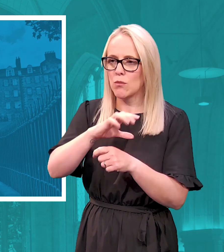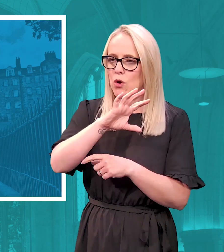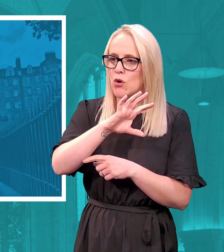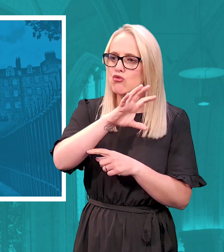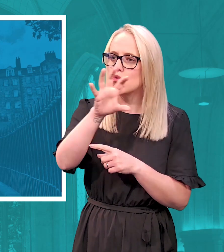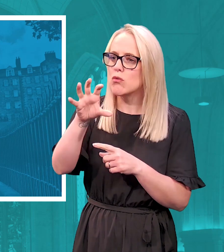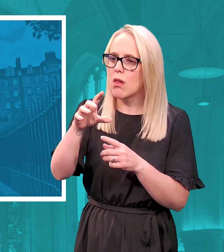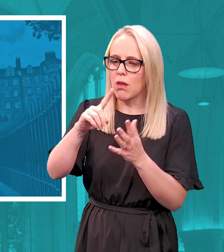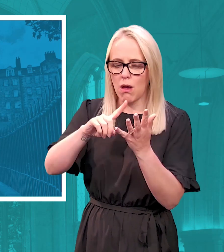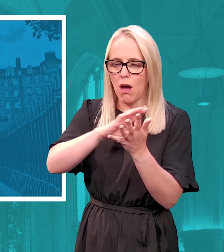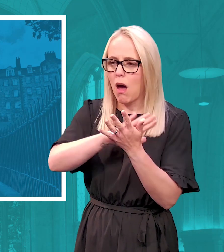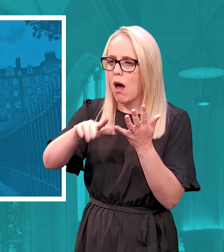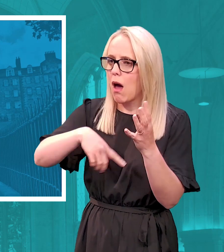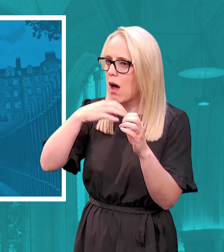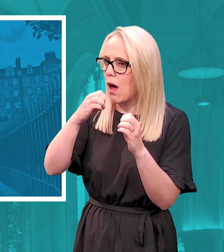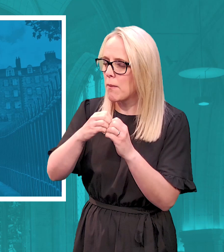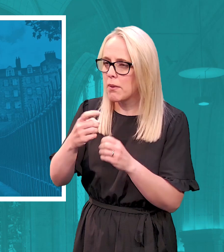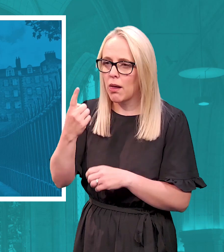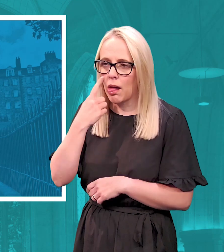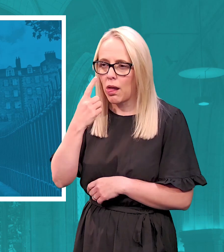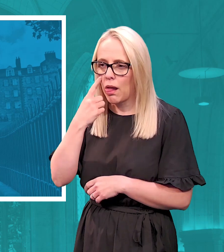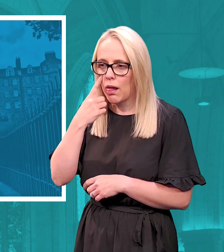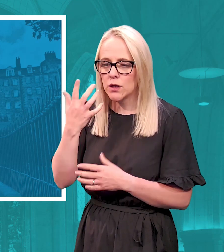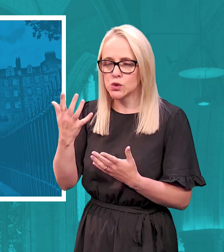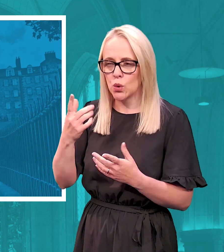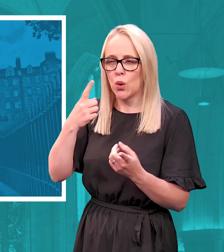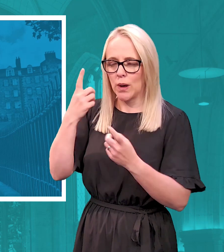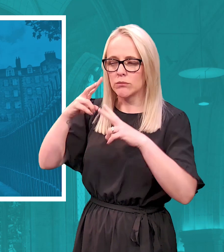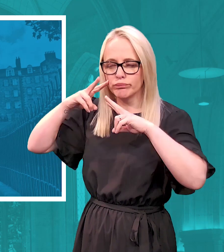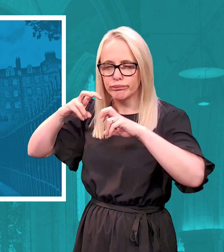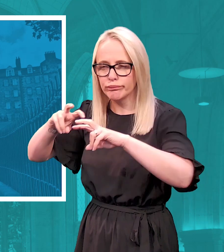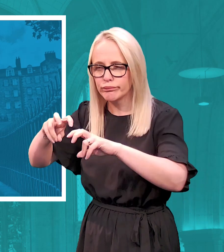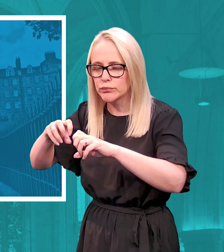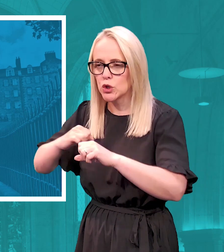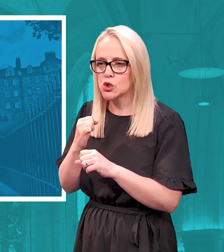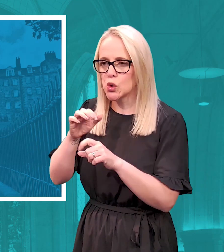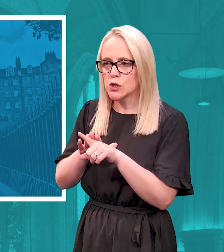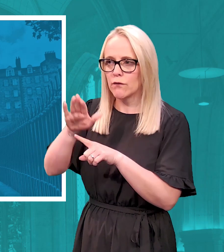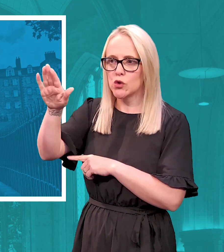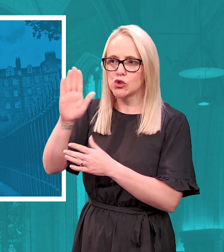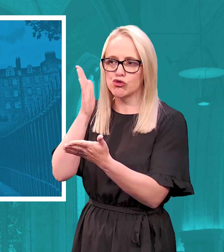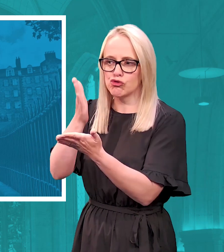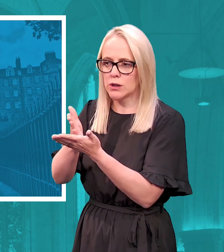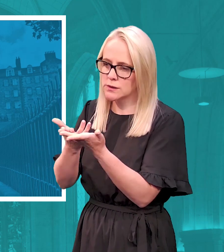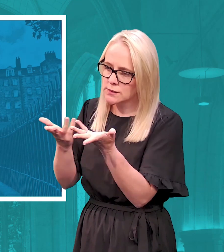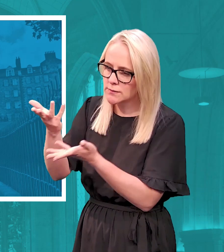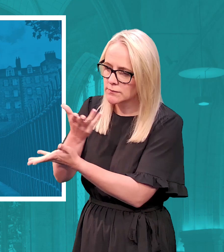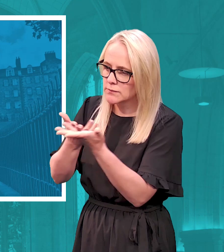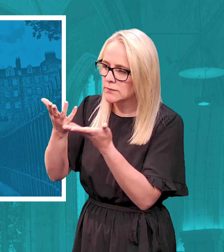We're investigating them with the Scottish Futures Trust. What about all these new housing communities